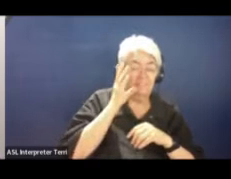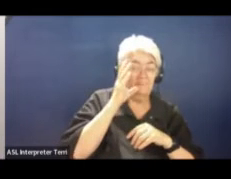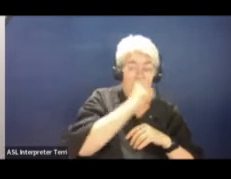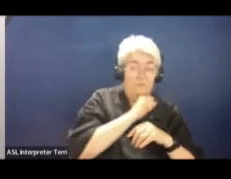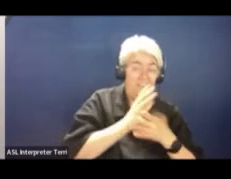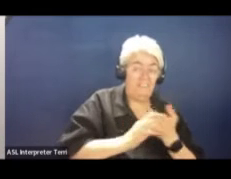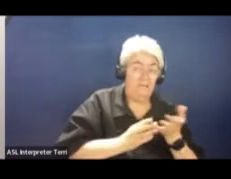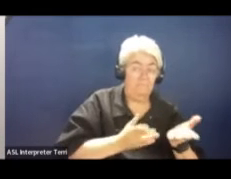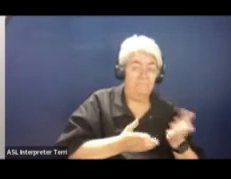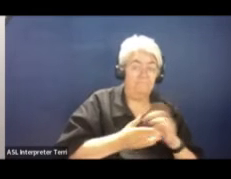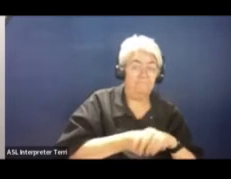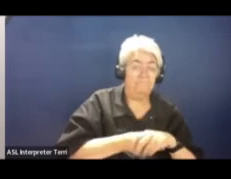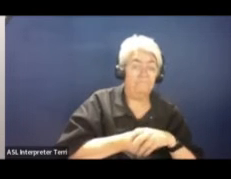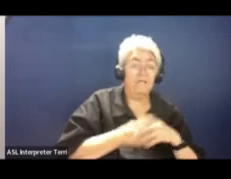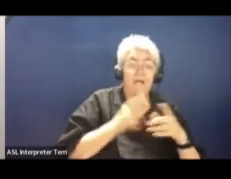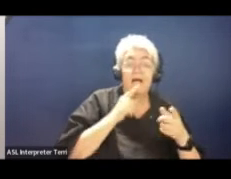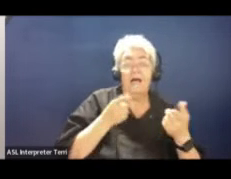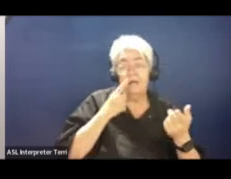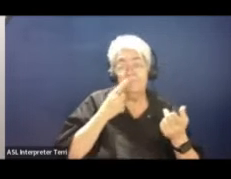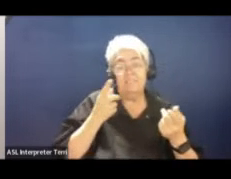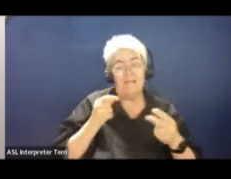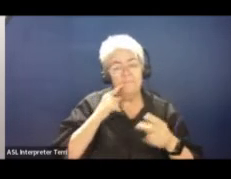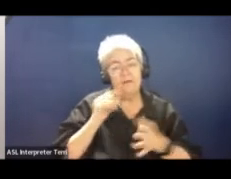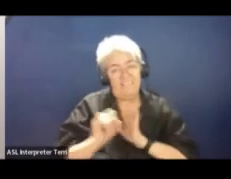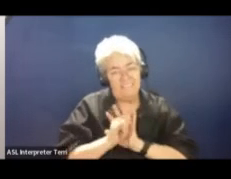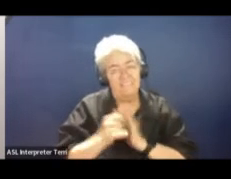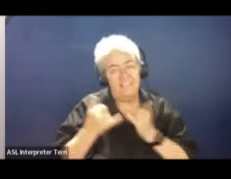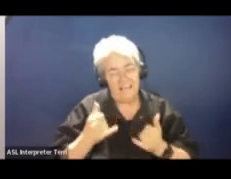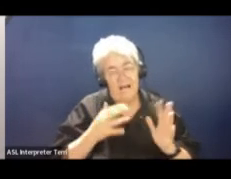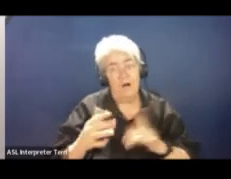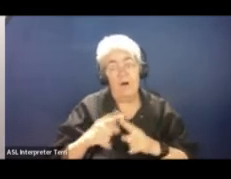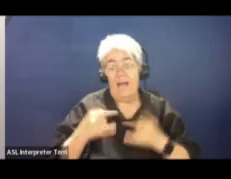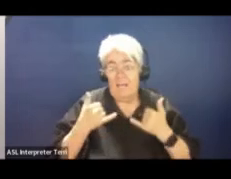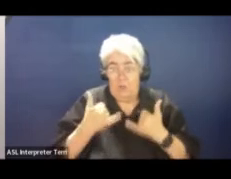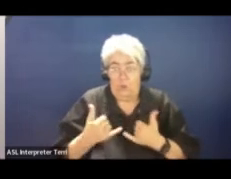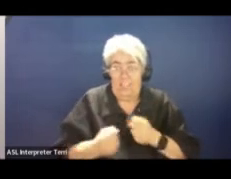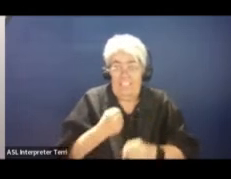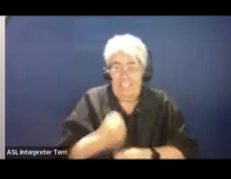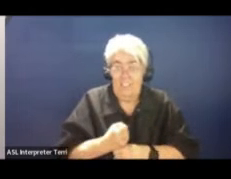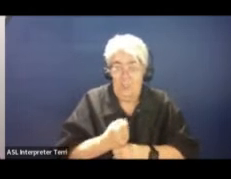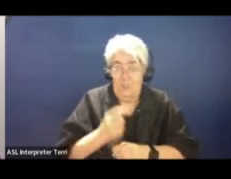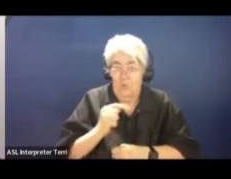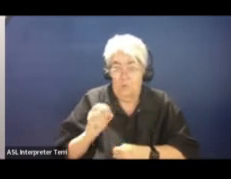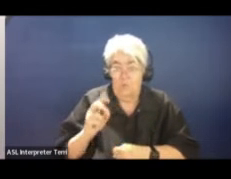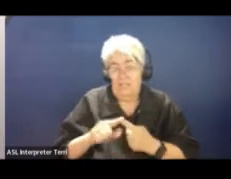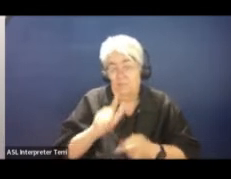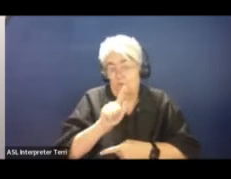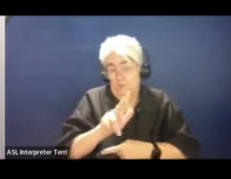that based on how many I'm identifying now, and the fact that our current year to date of 23 to 24, that were only just a